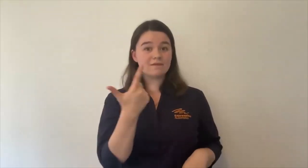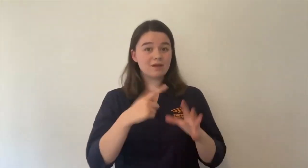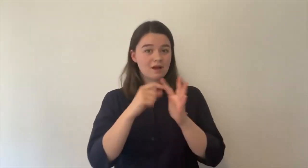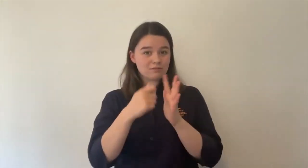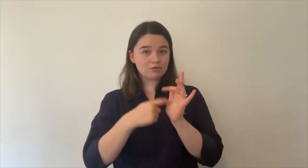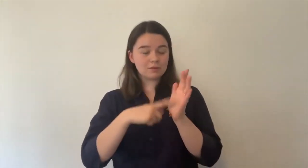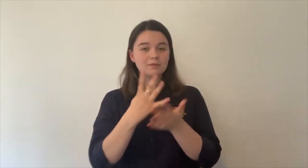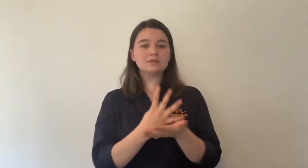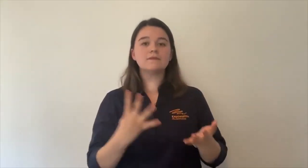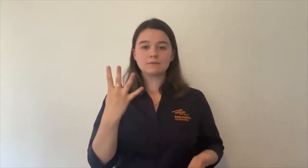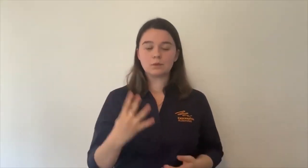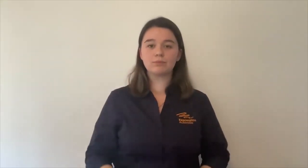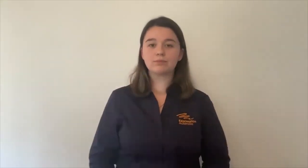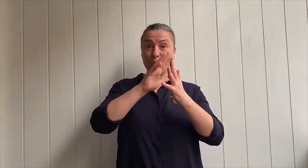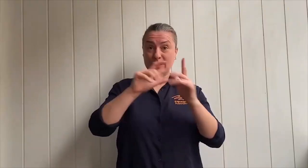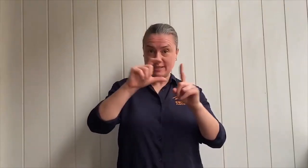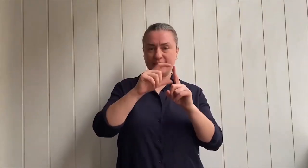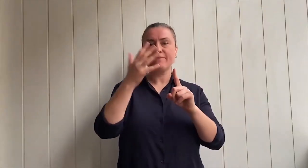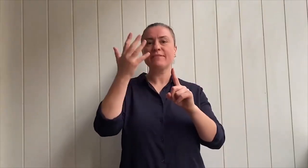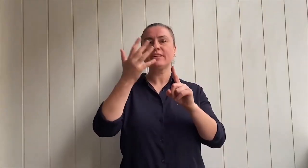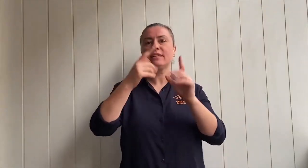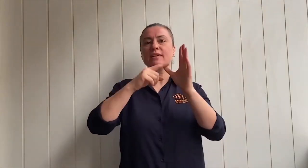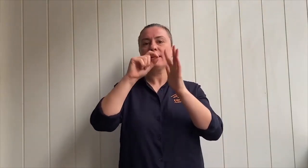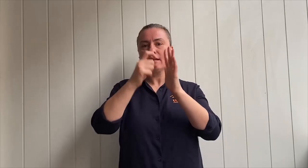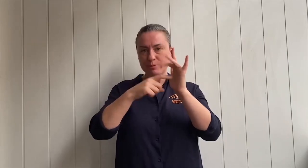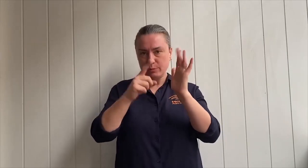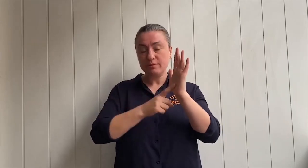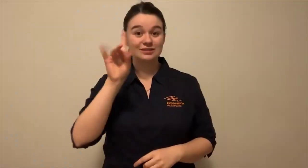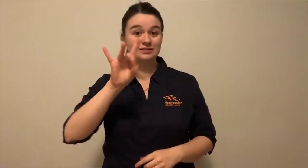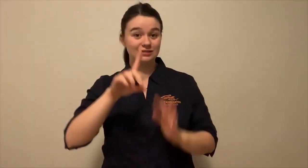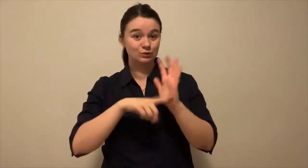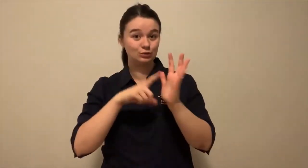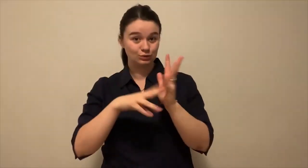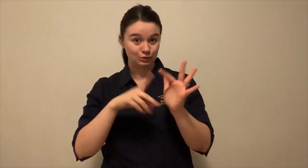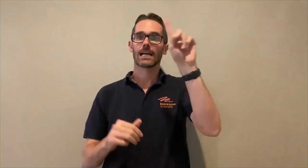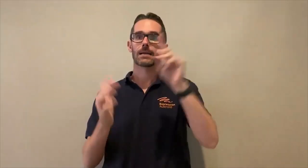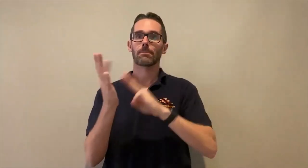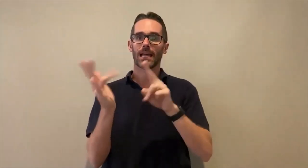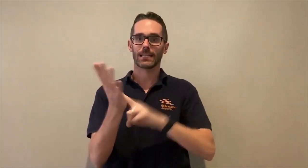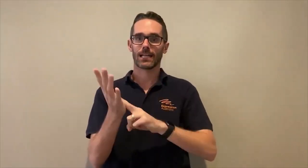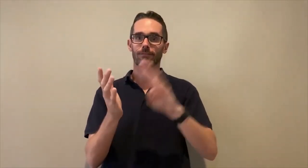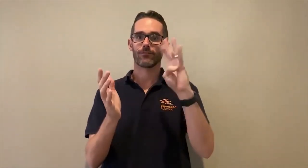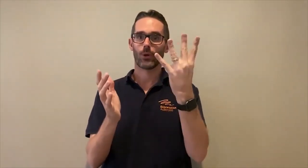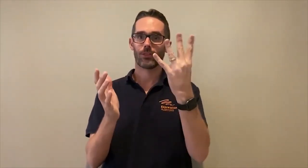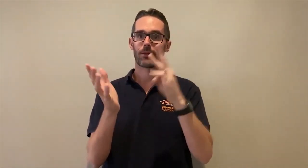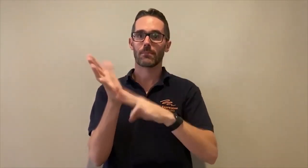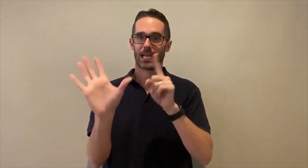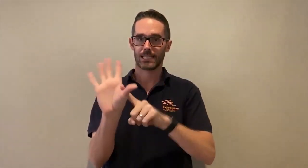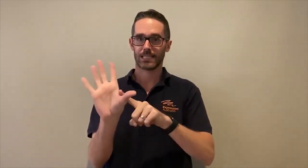17th April, 4:30pm. Wednesday 15th April. 10th June. Today is Monday 4th May.